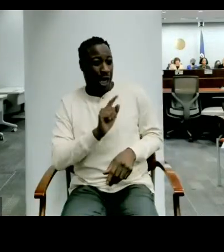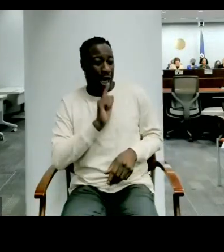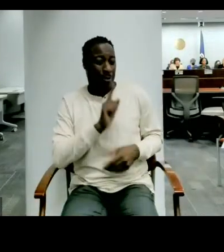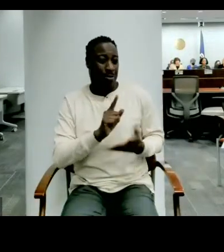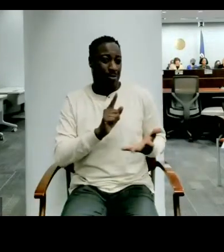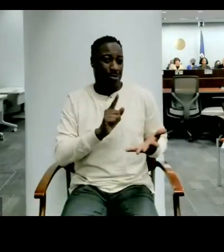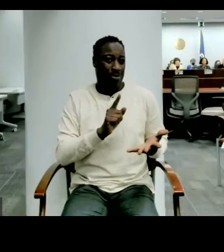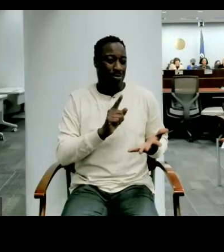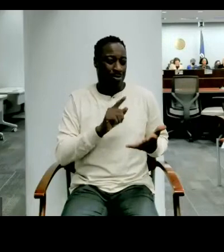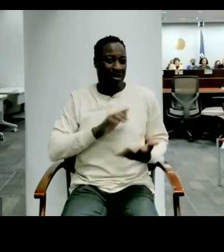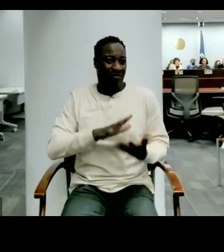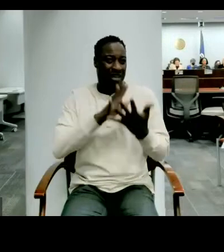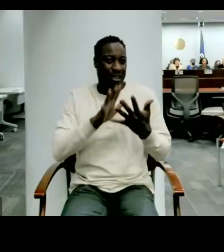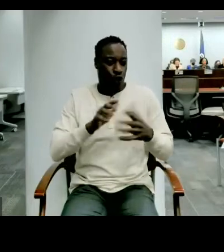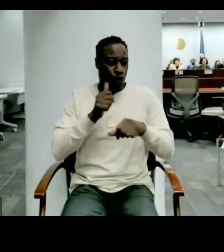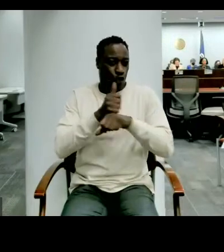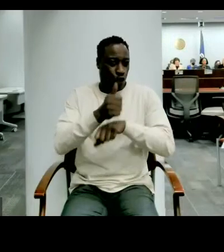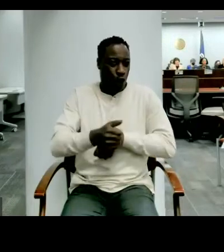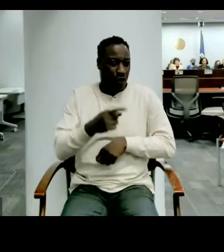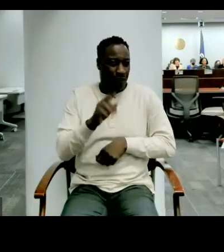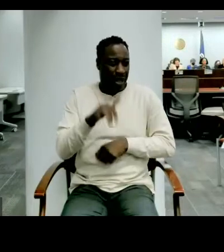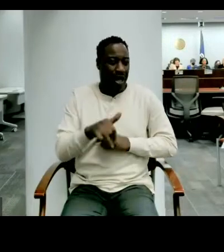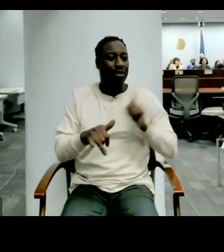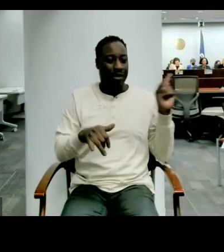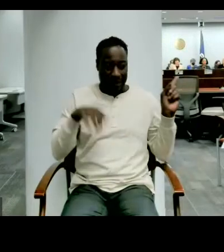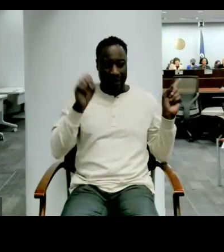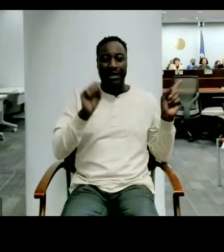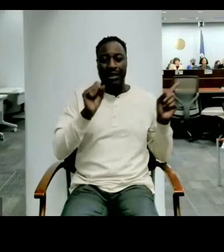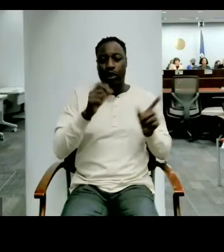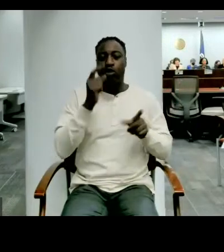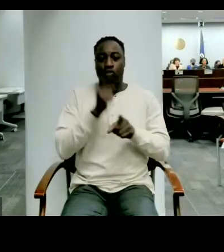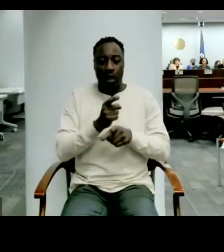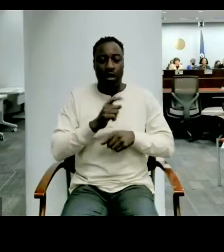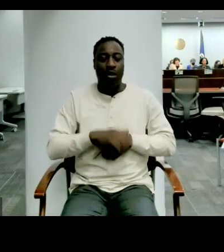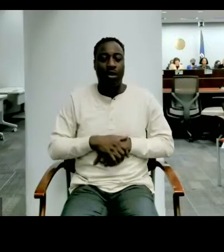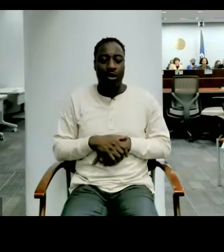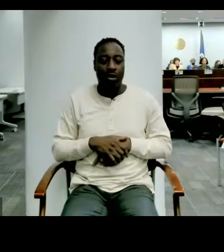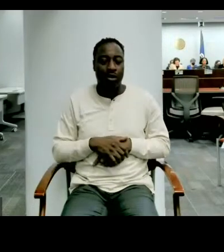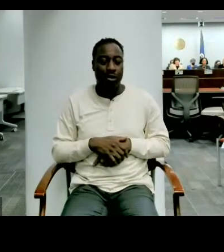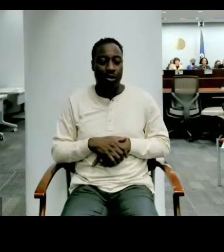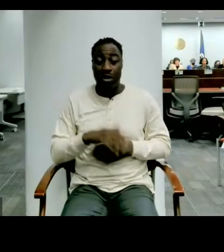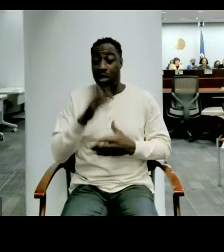Yes, I think that's right. I think we have seen instances where someone is forced to choose